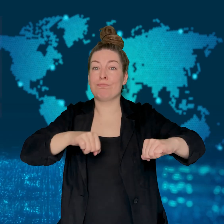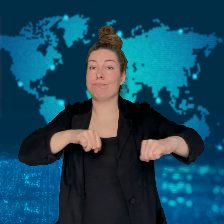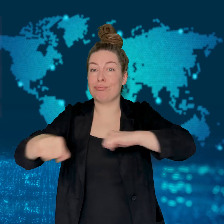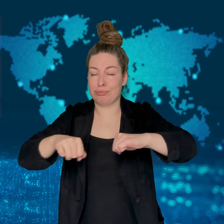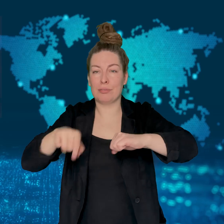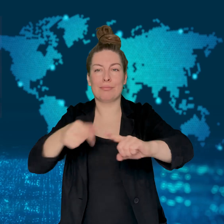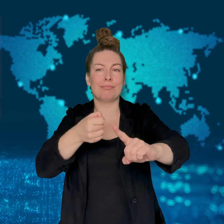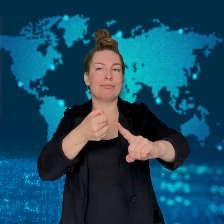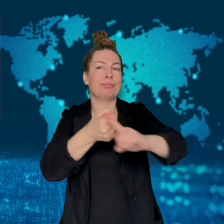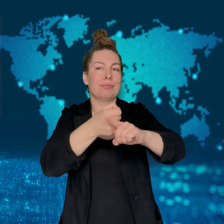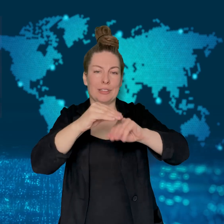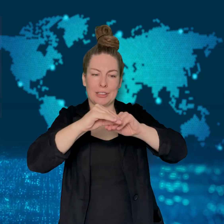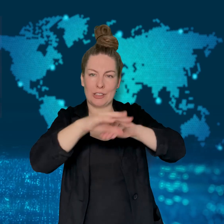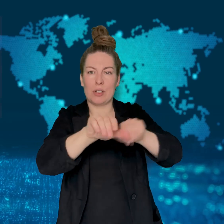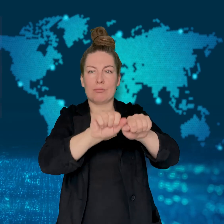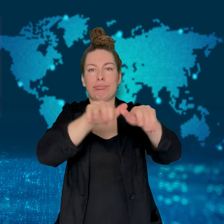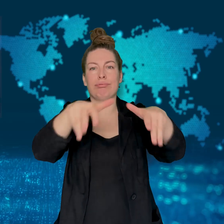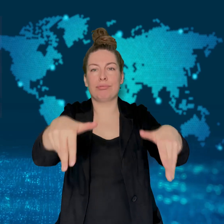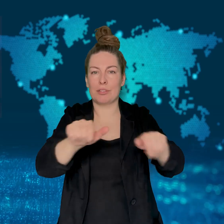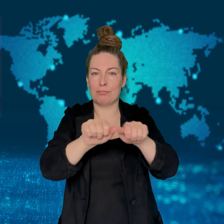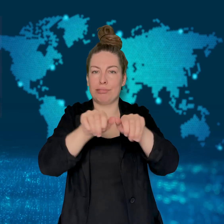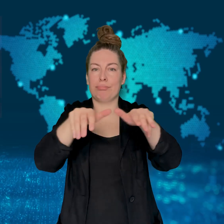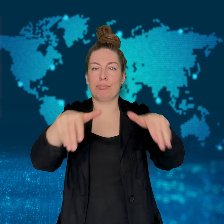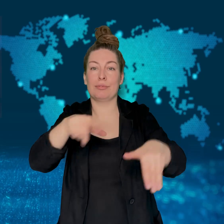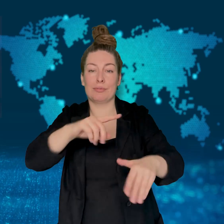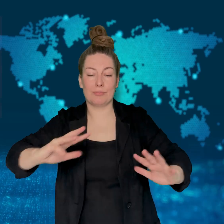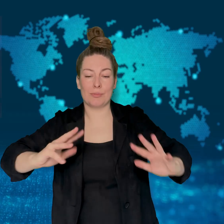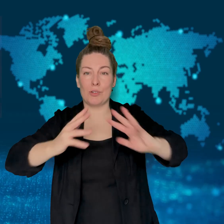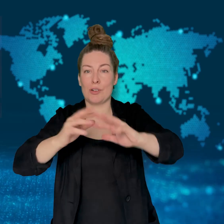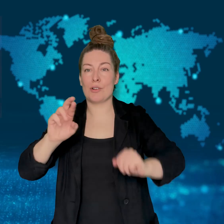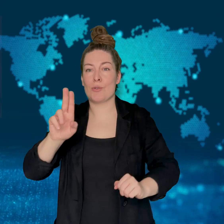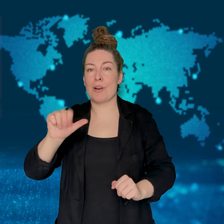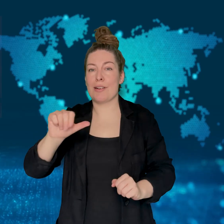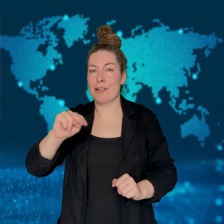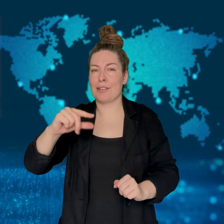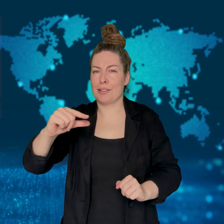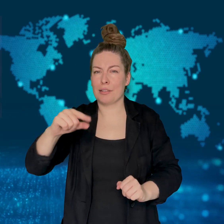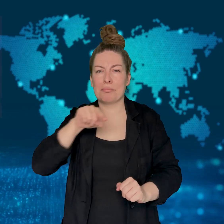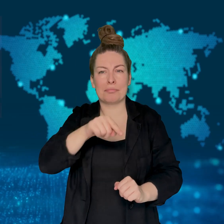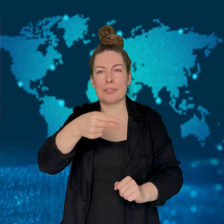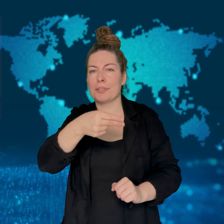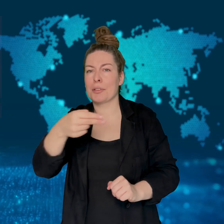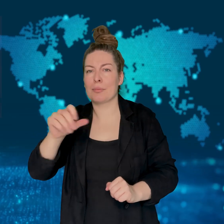Mount Ruang is a stratovolcano and its lava is sticky